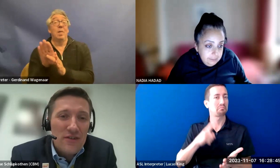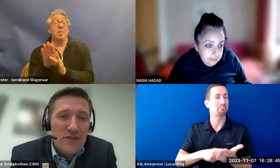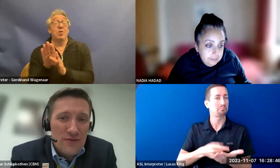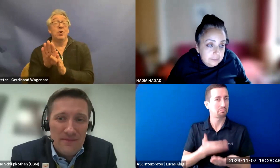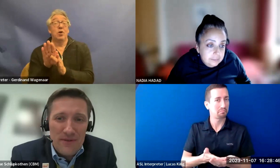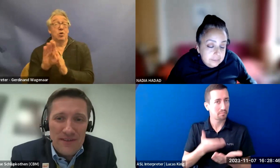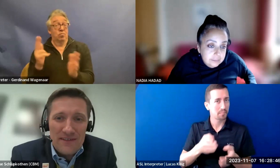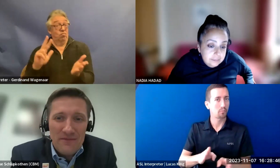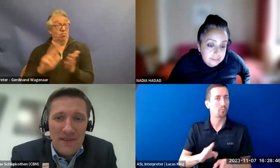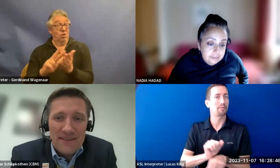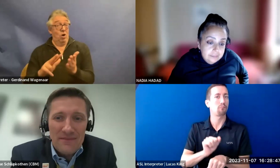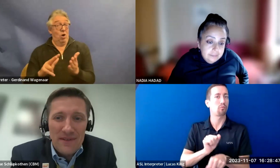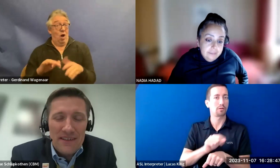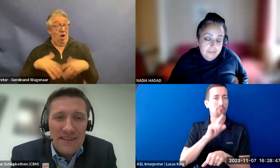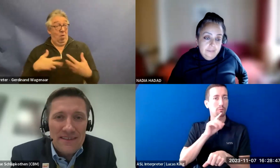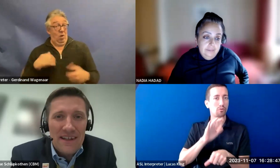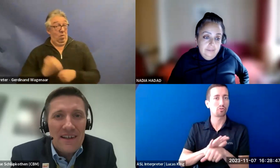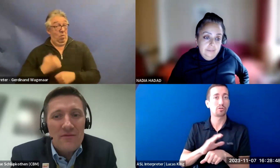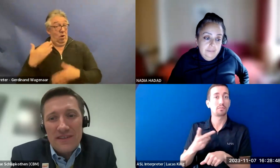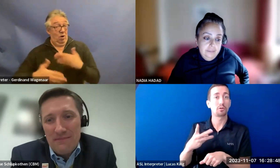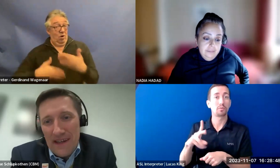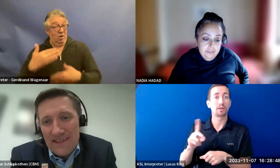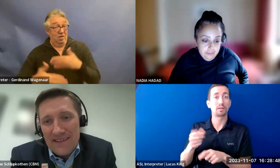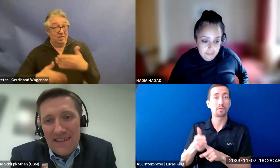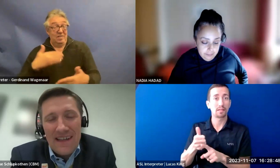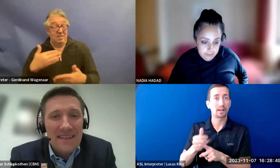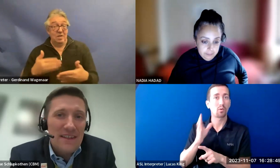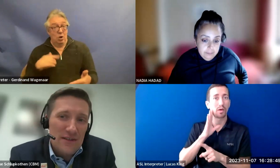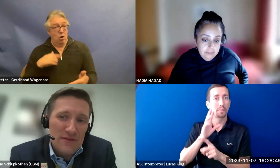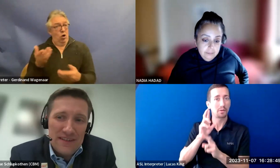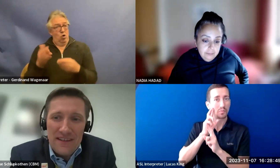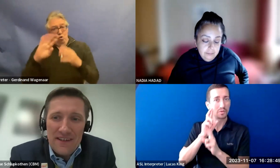that ensures Persons with Disabilities are respected and included